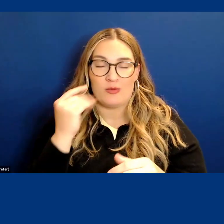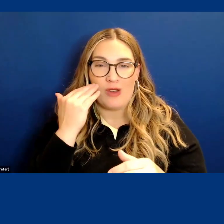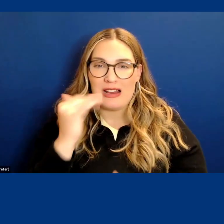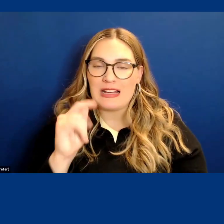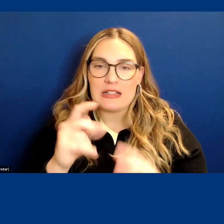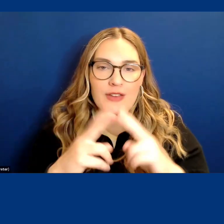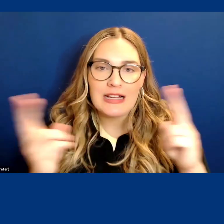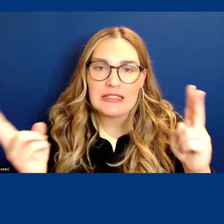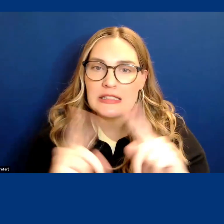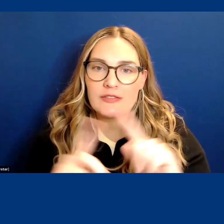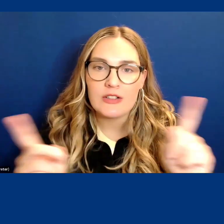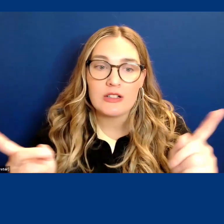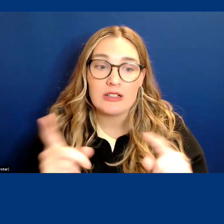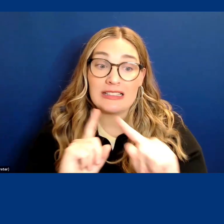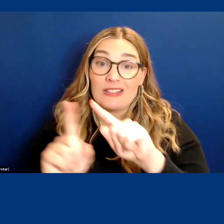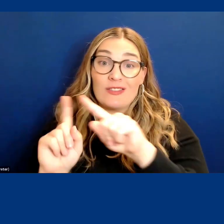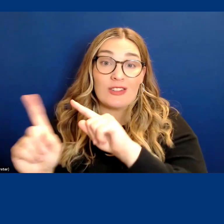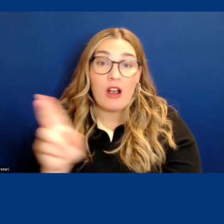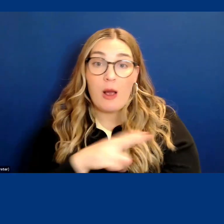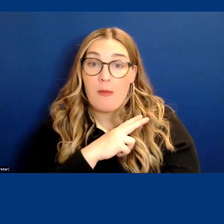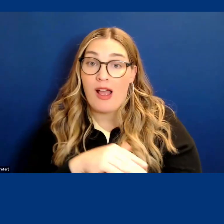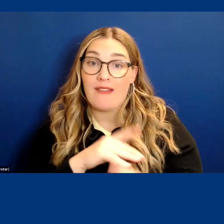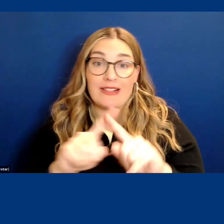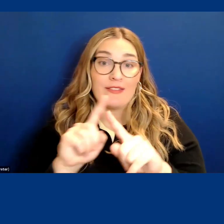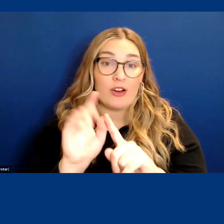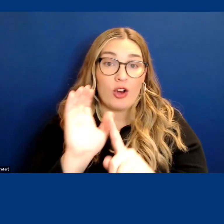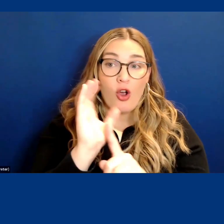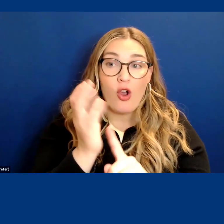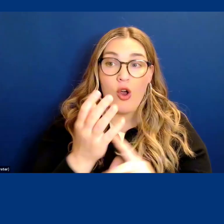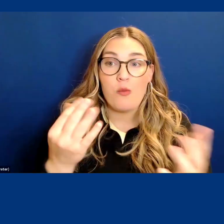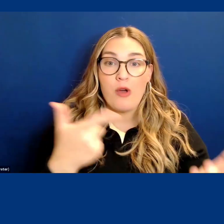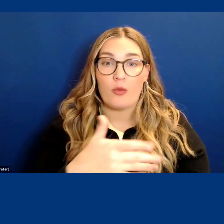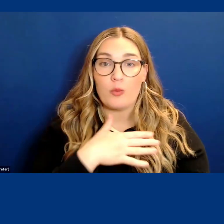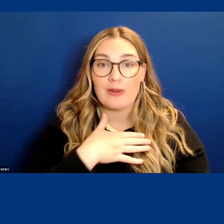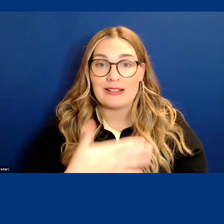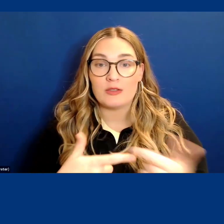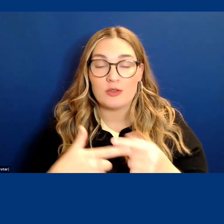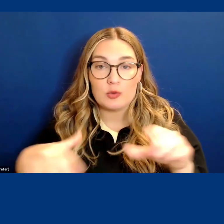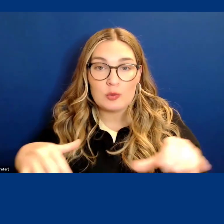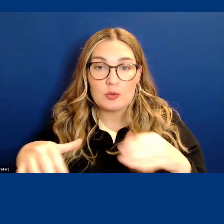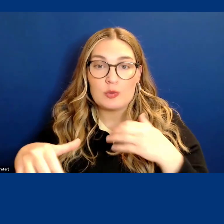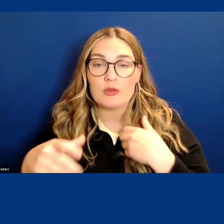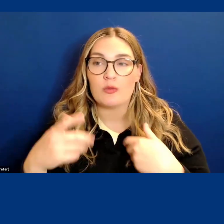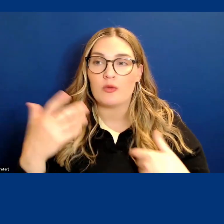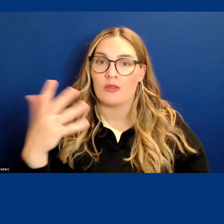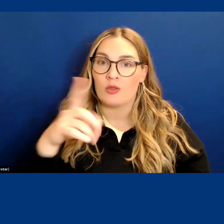different hospitals have different cultures and what they're willing to do um looks different. I found the